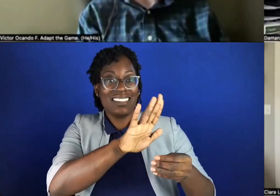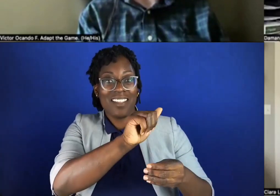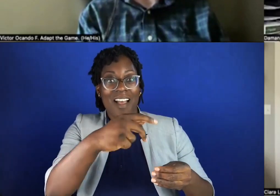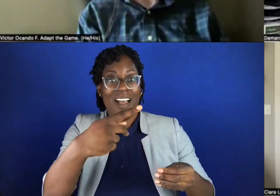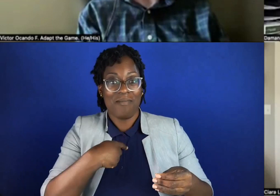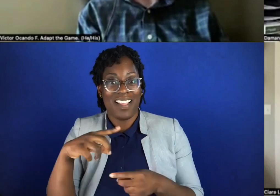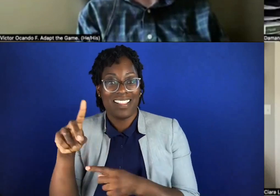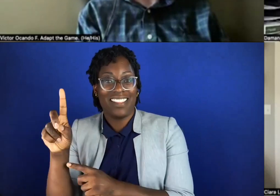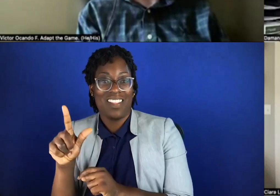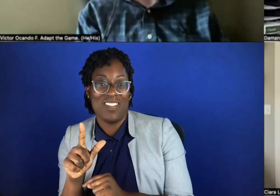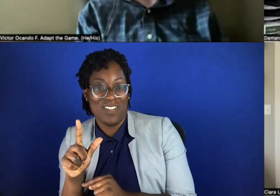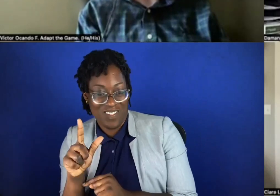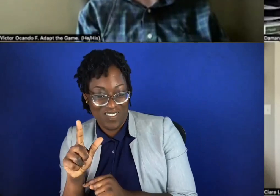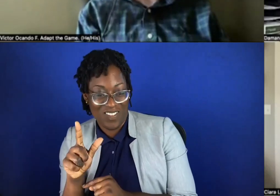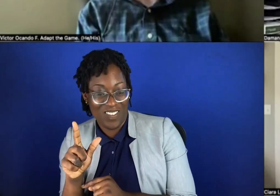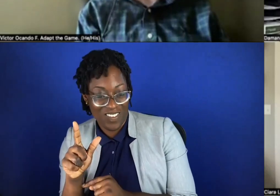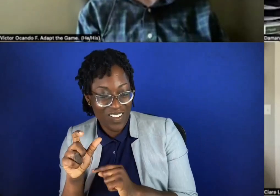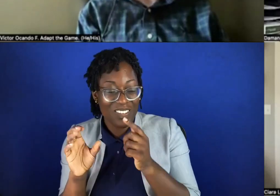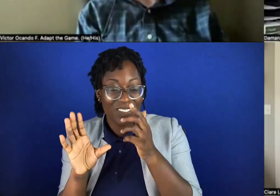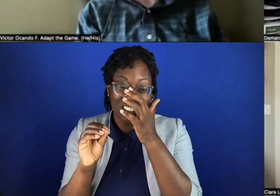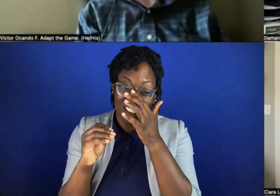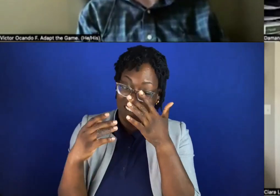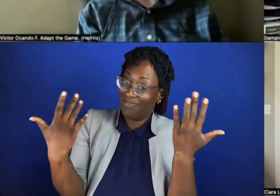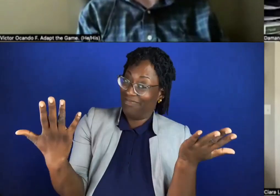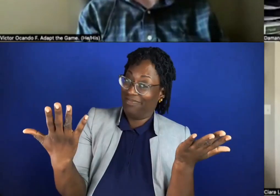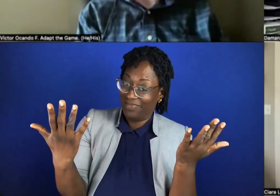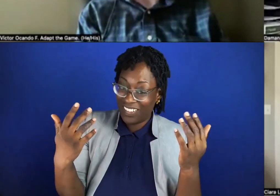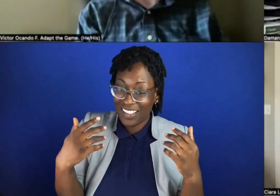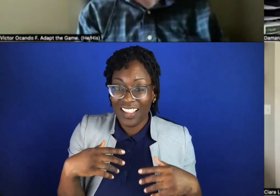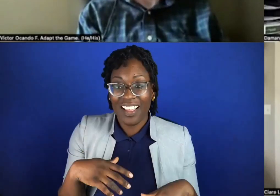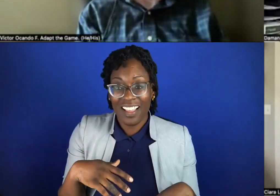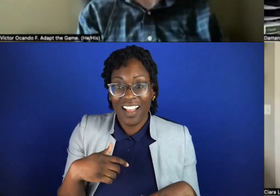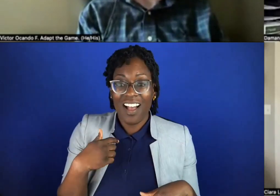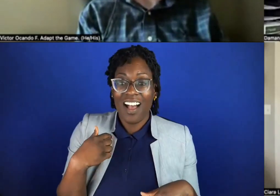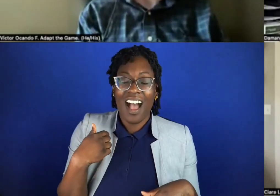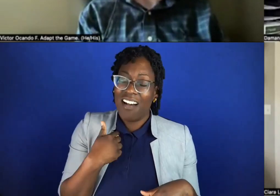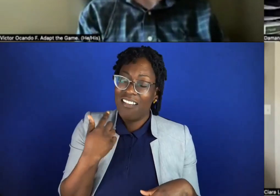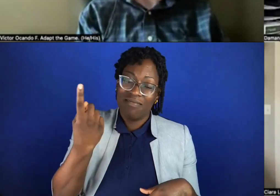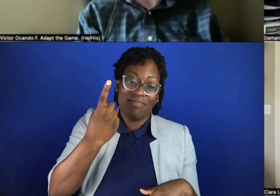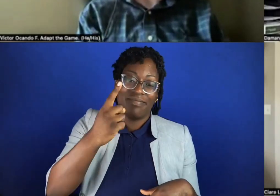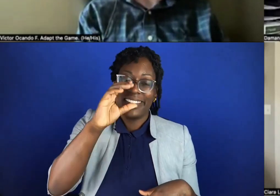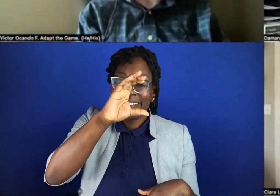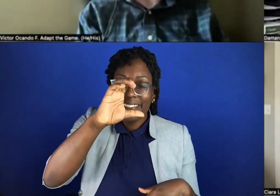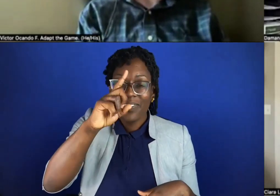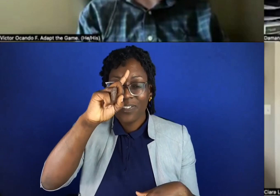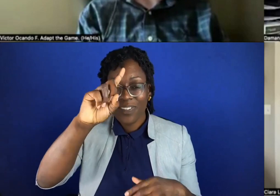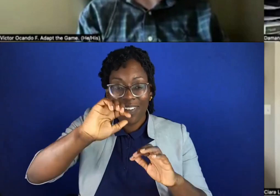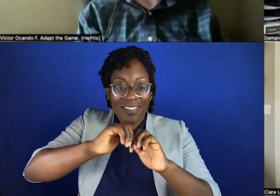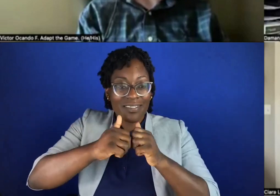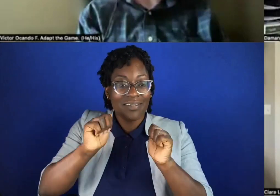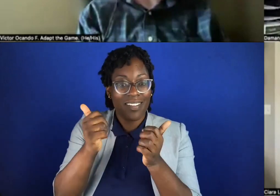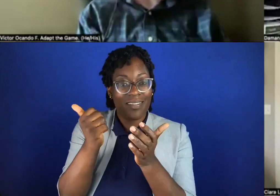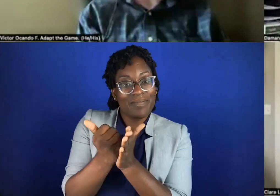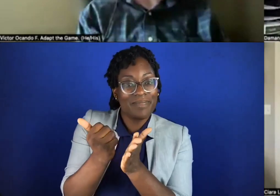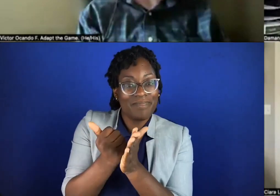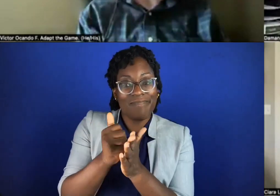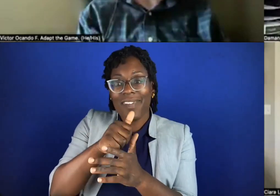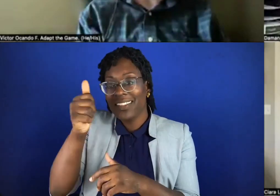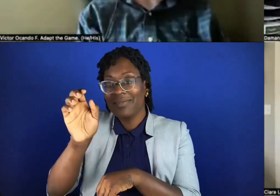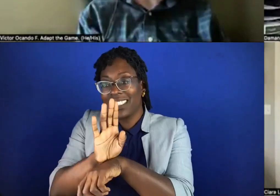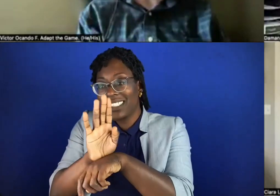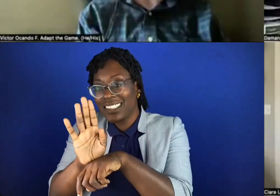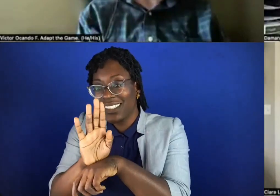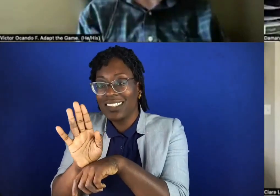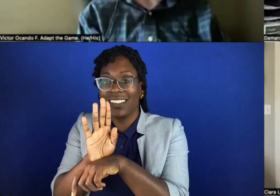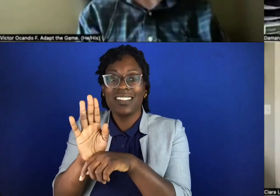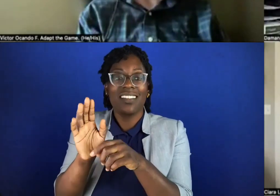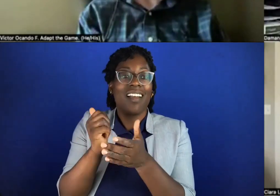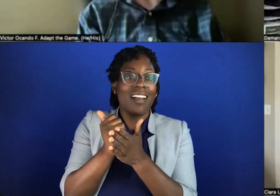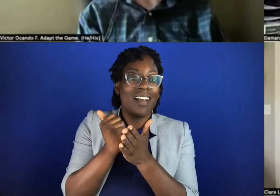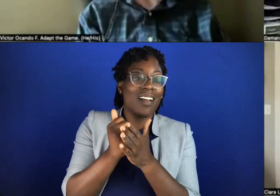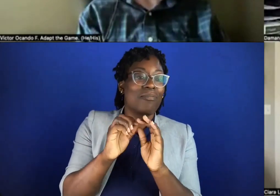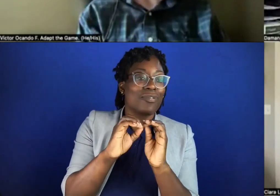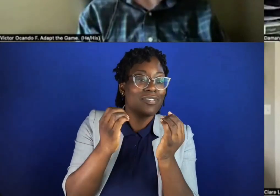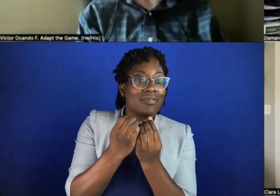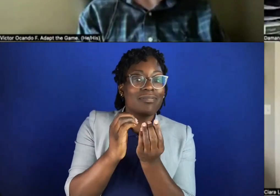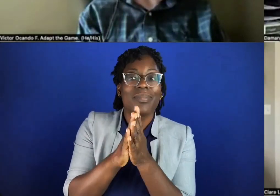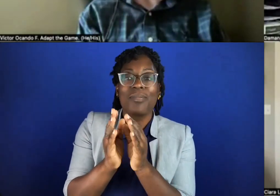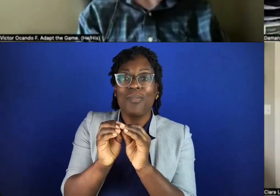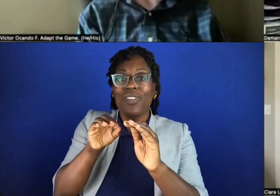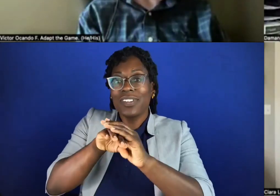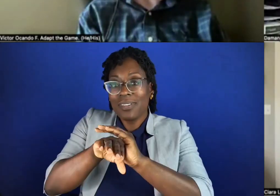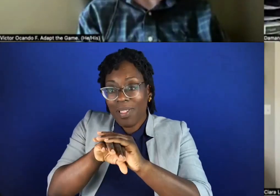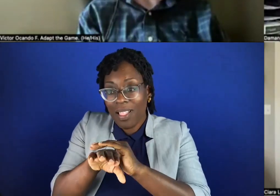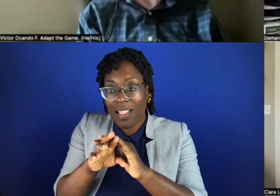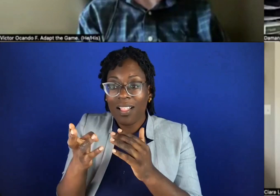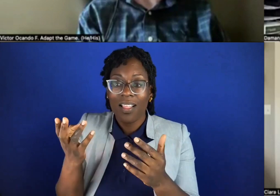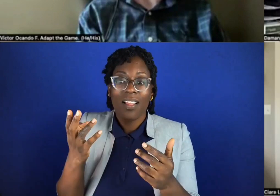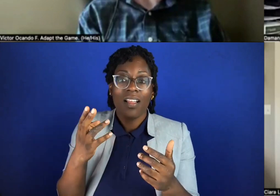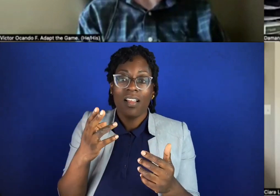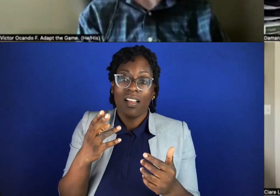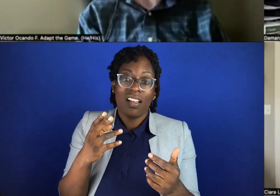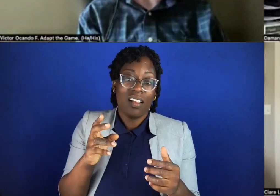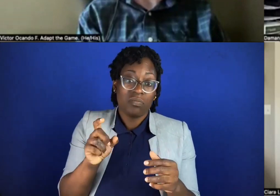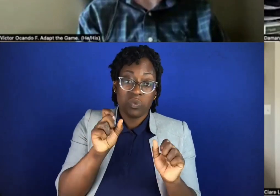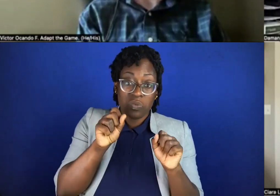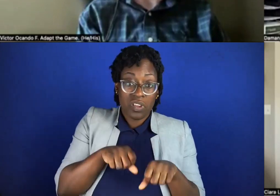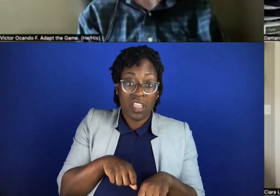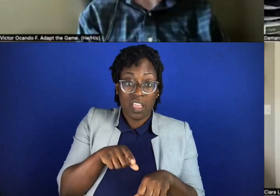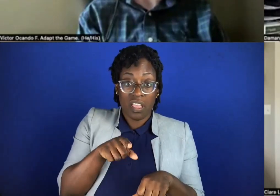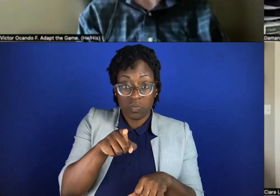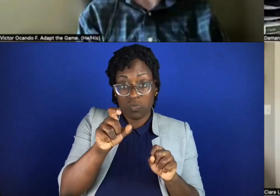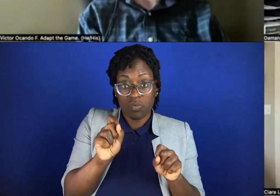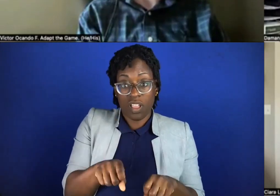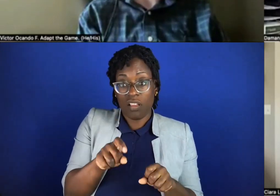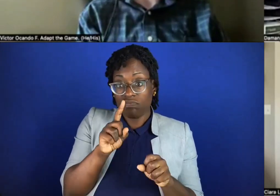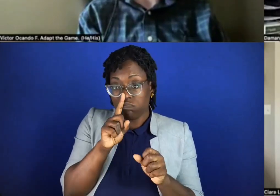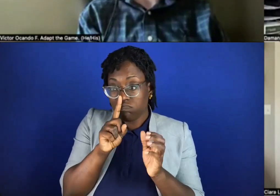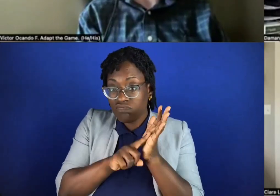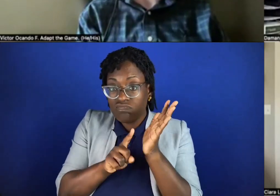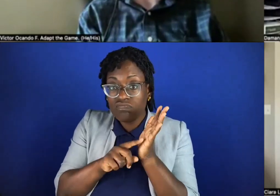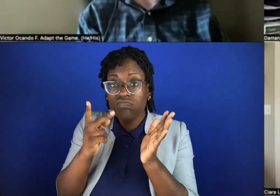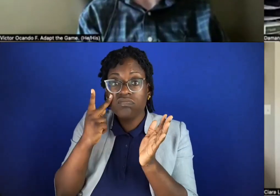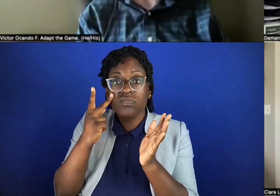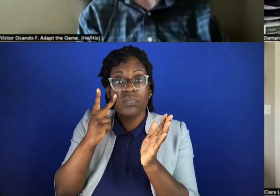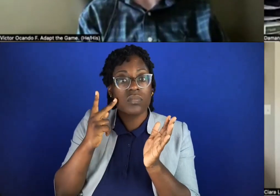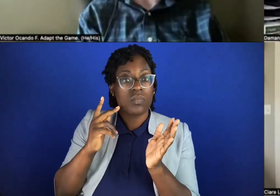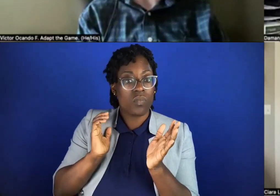We are always looking to help any business or organization be more accessible. You can